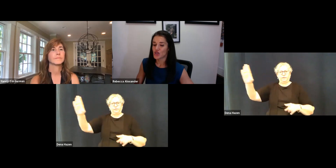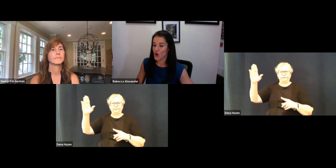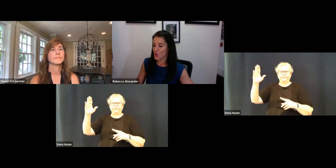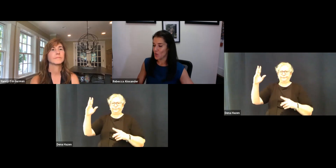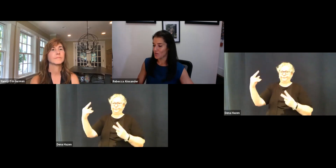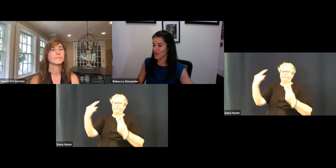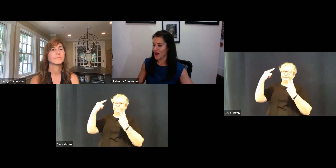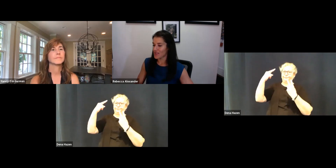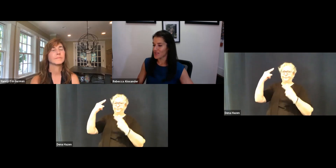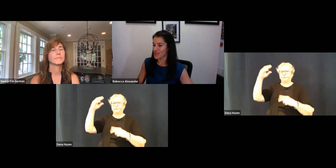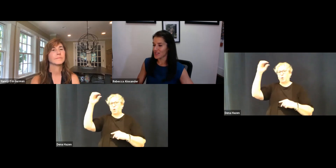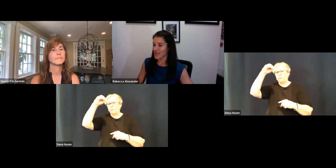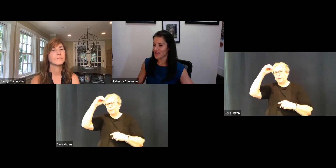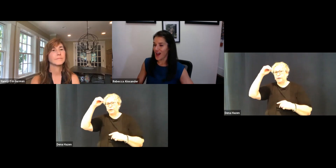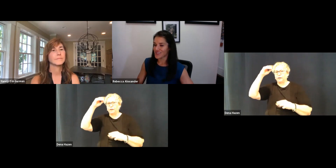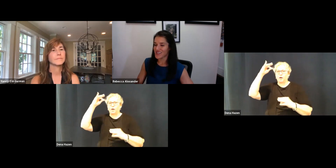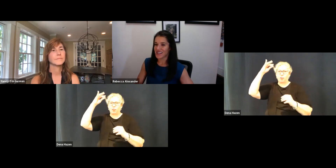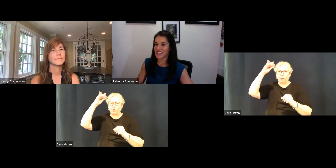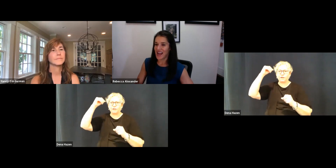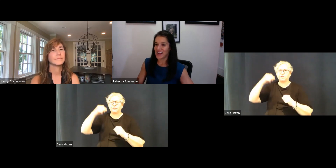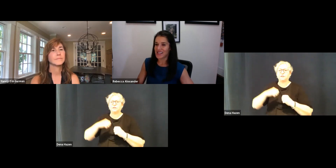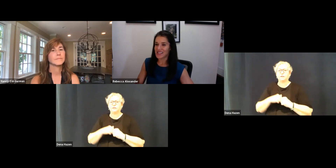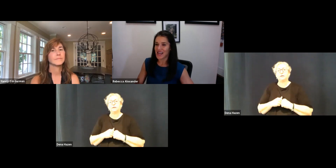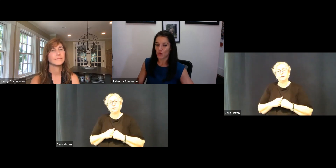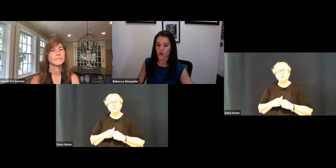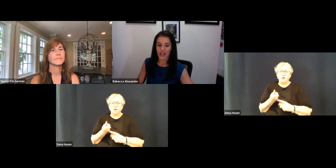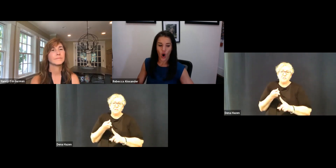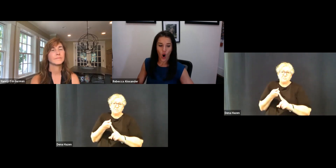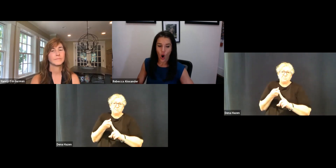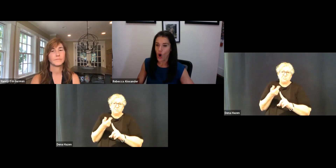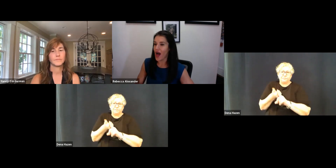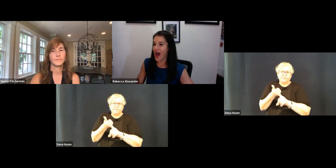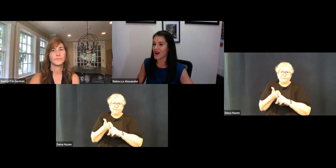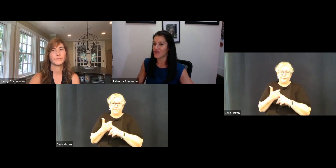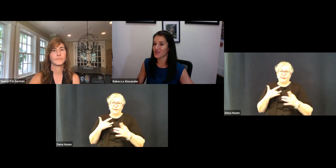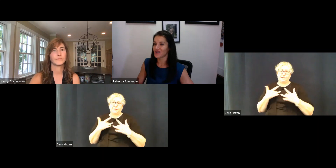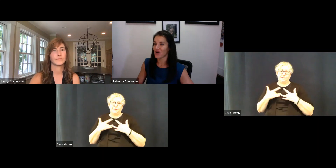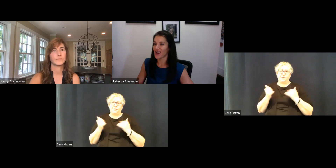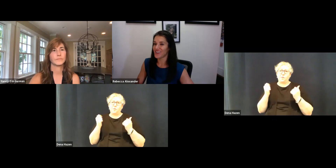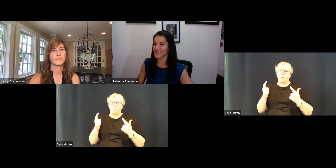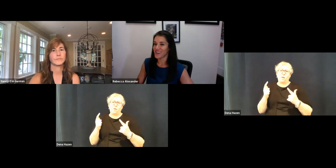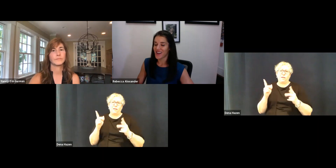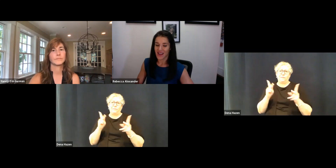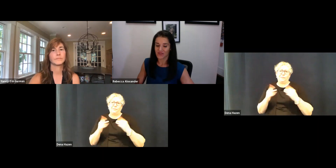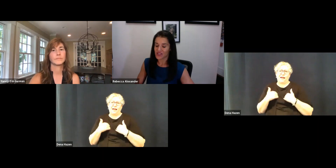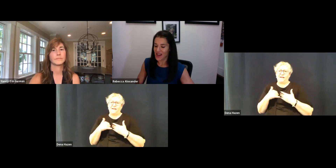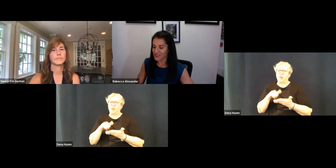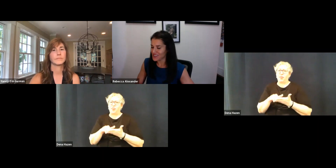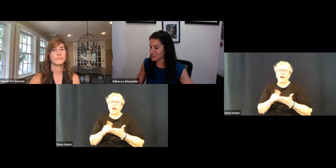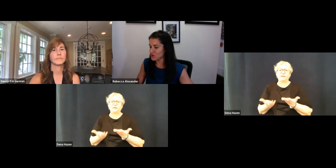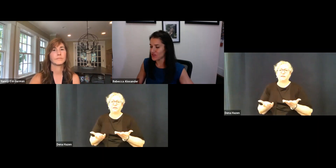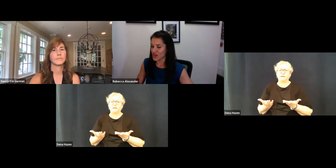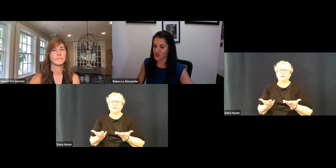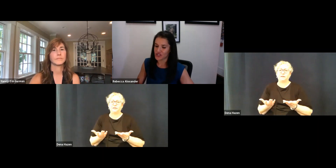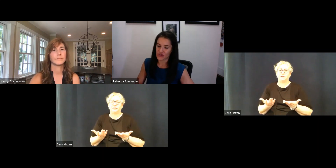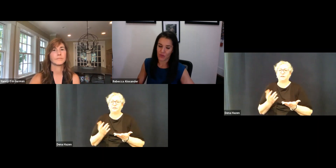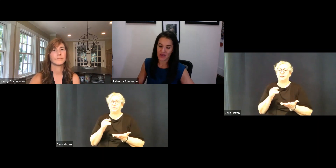So, I think that that's an anxiety that we all have. Right? It definitely, with Usher syndrome,